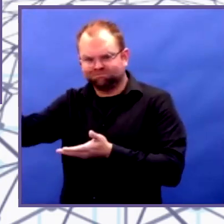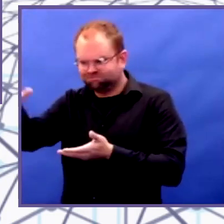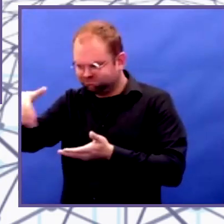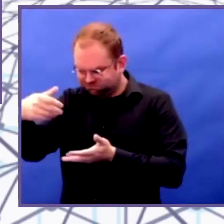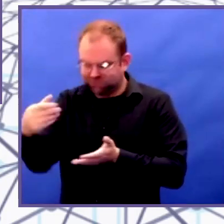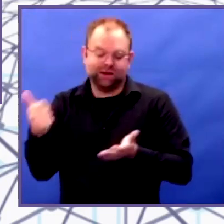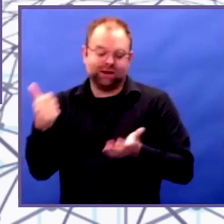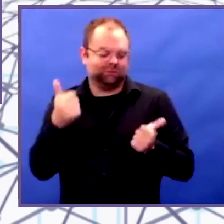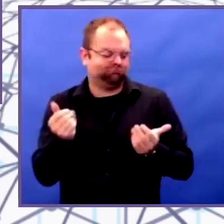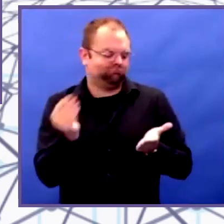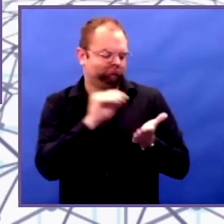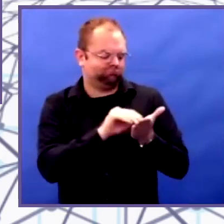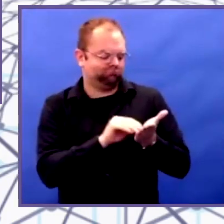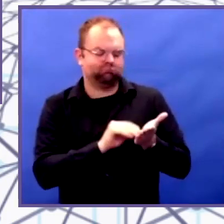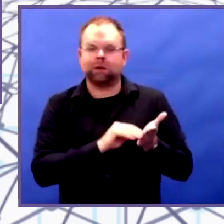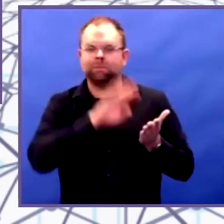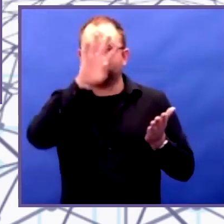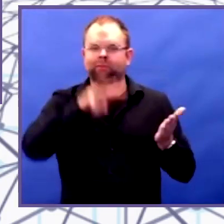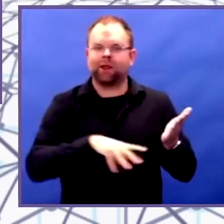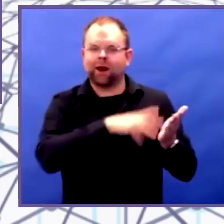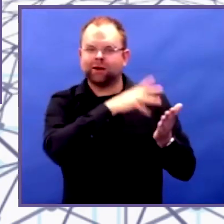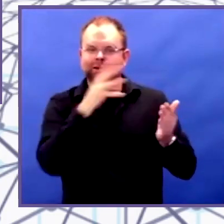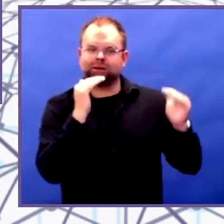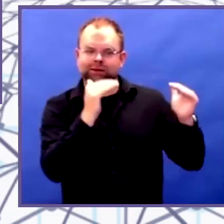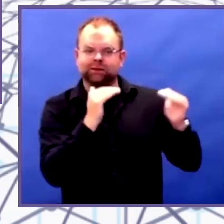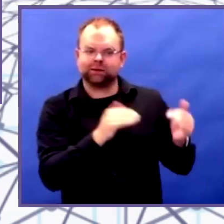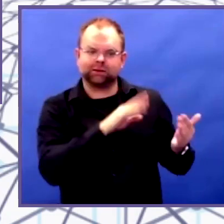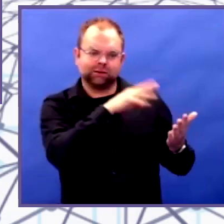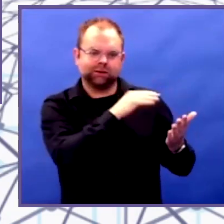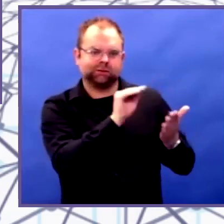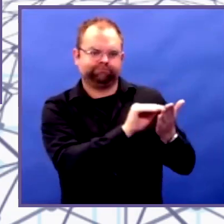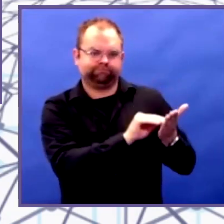with disabilities in improving their living conditions.